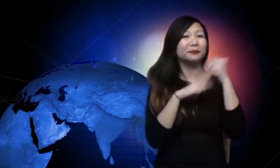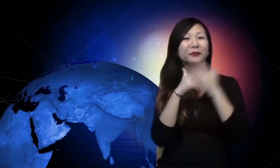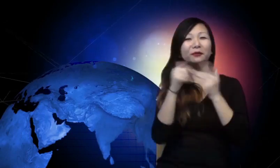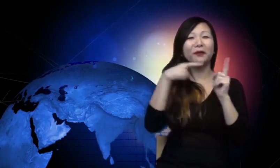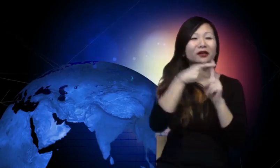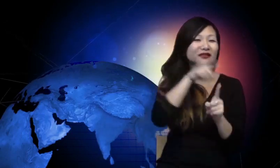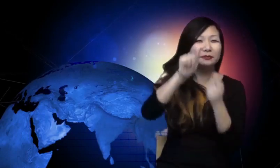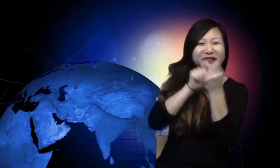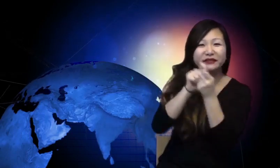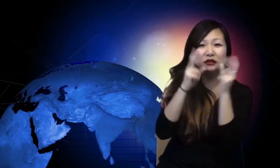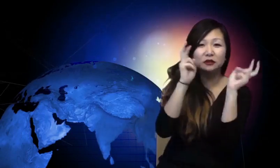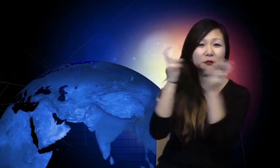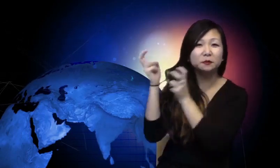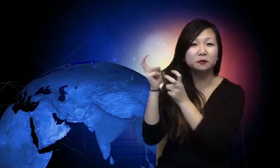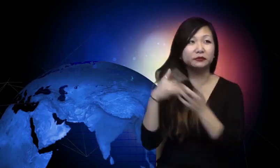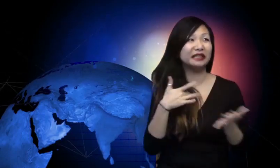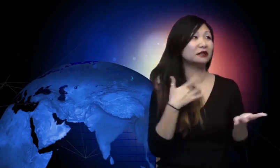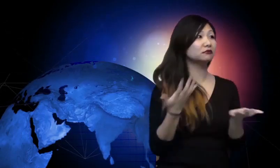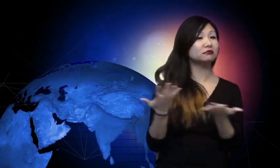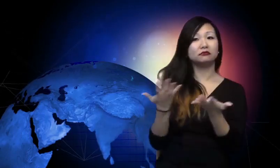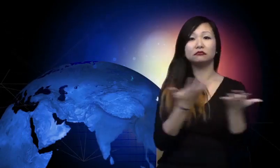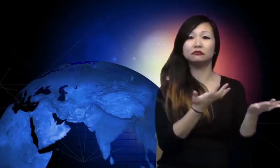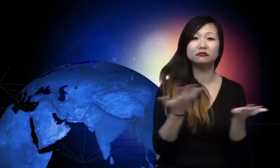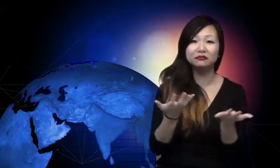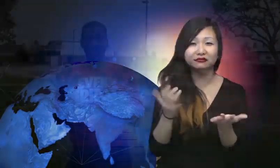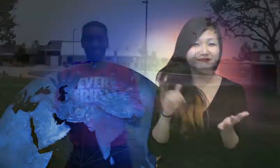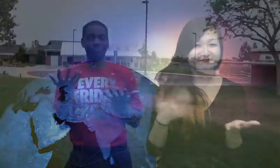that I don’t feel comfortable addressing with them.